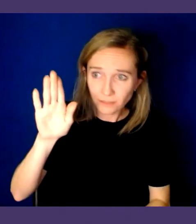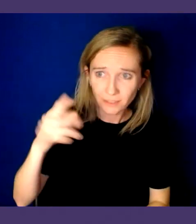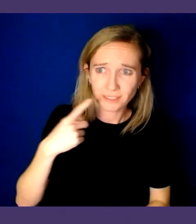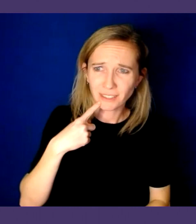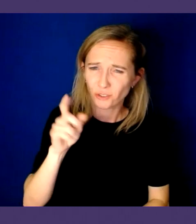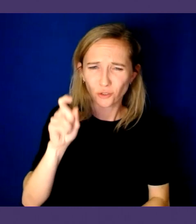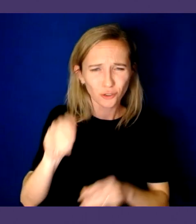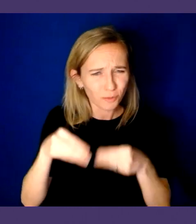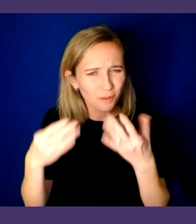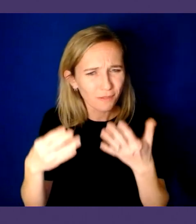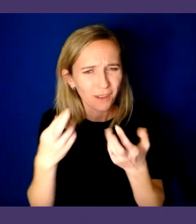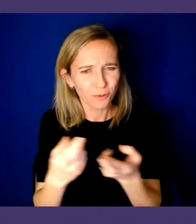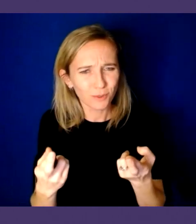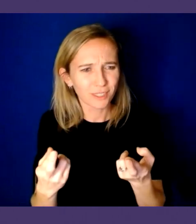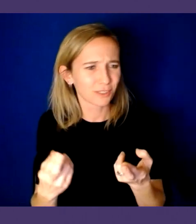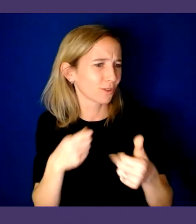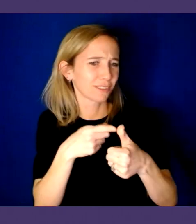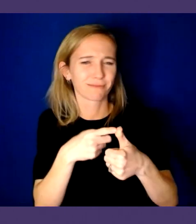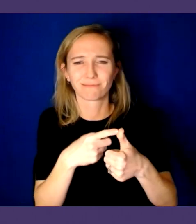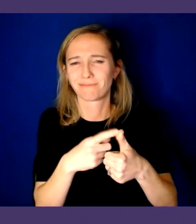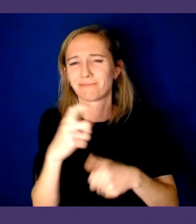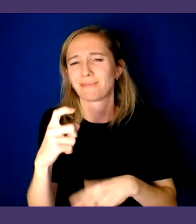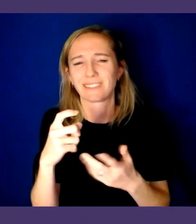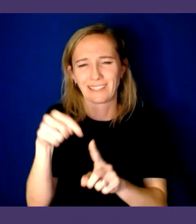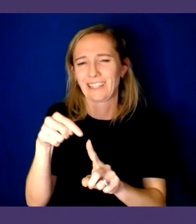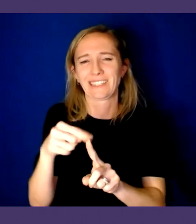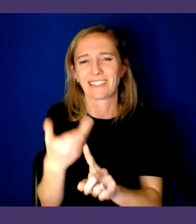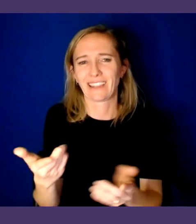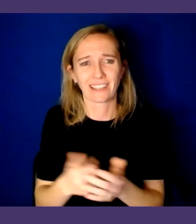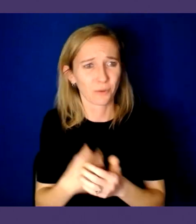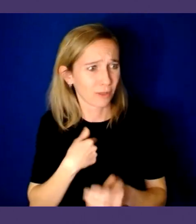"x". I'm like, we have that.